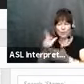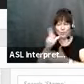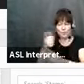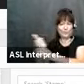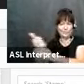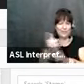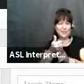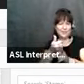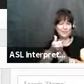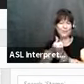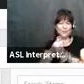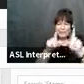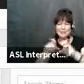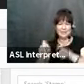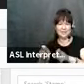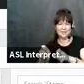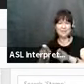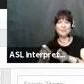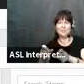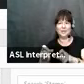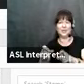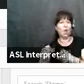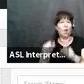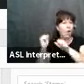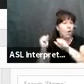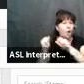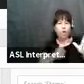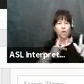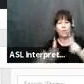all persons giving access to care, including family members and contacts.